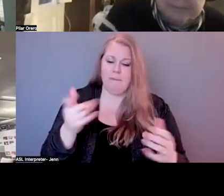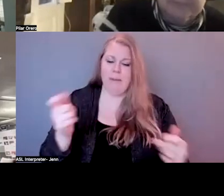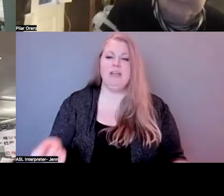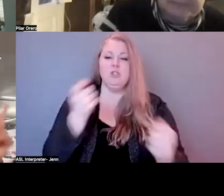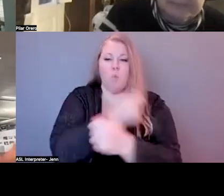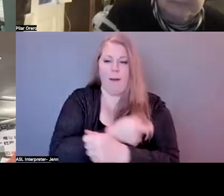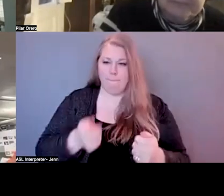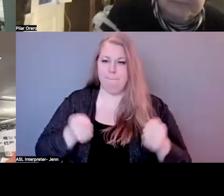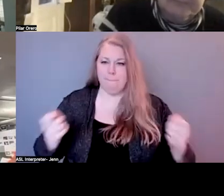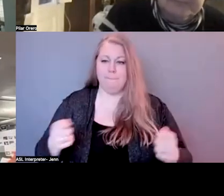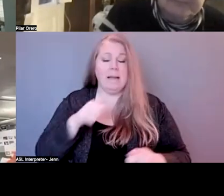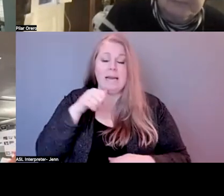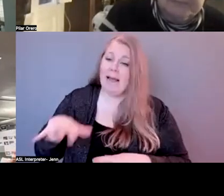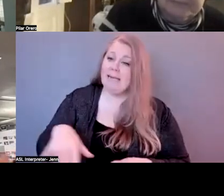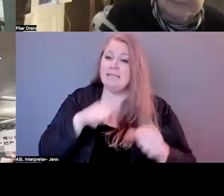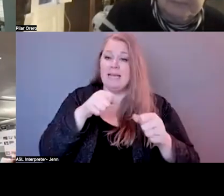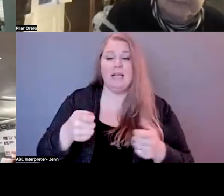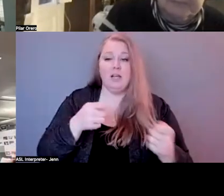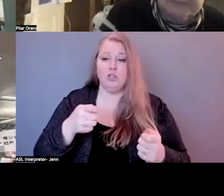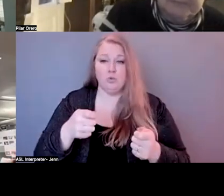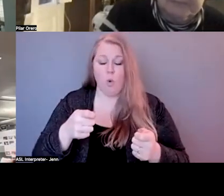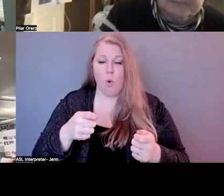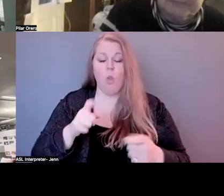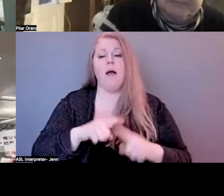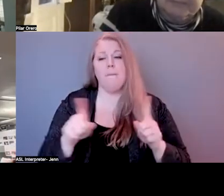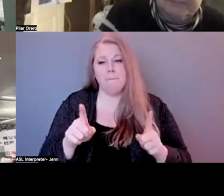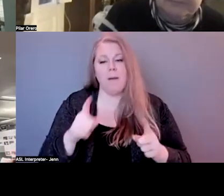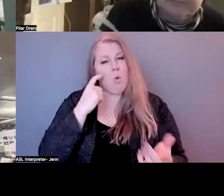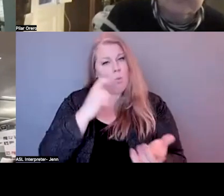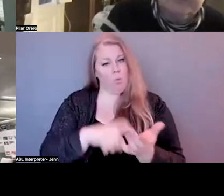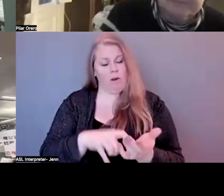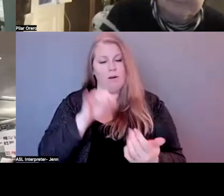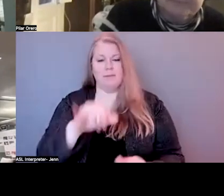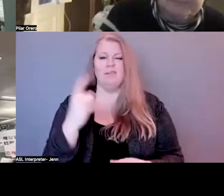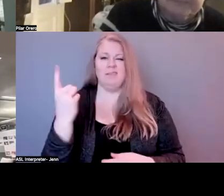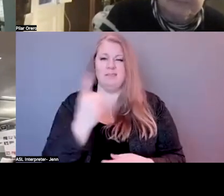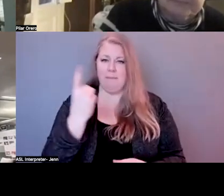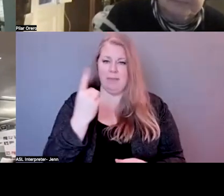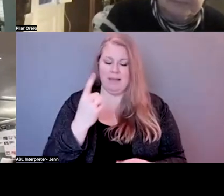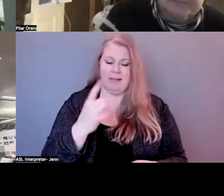Not taking control from the individual but recognizing that something might be different and